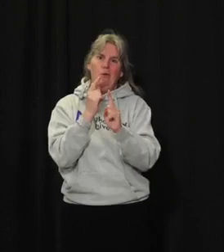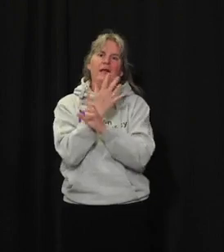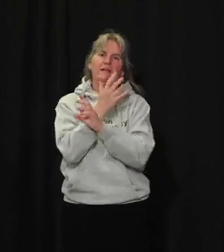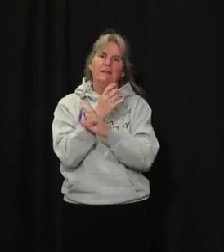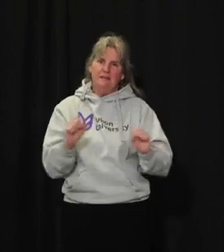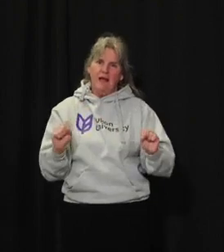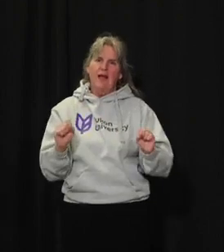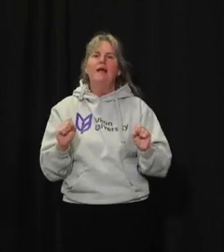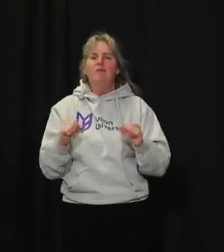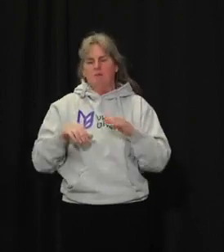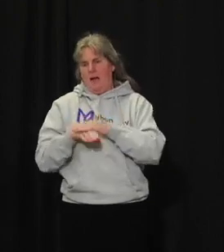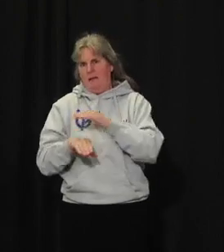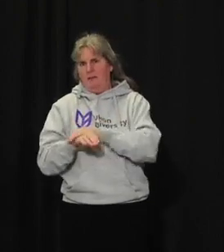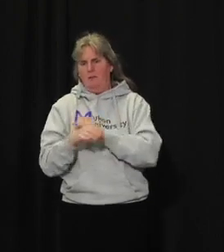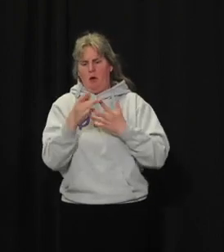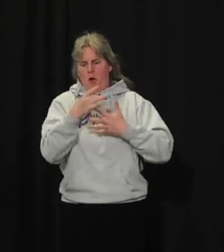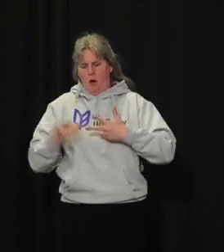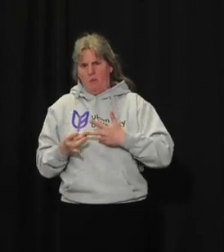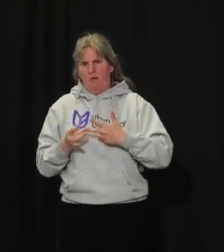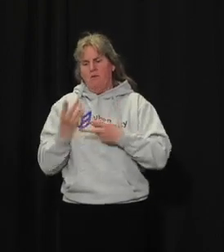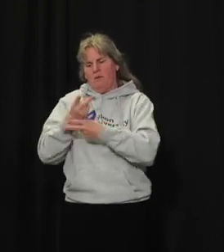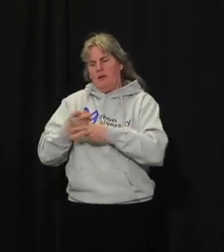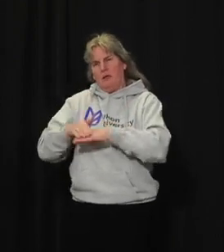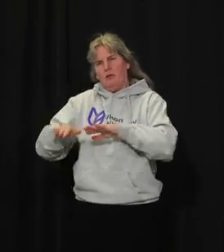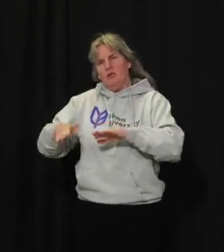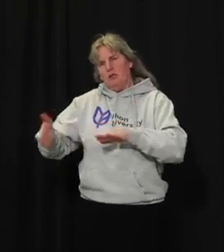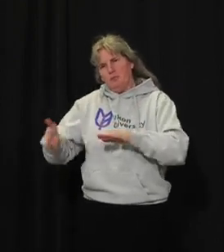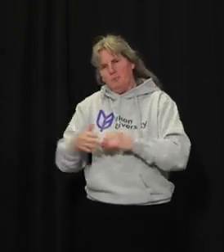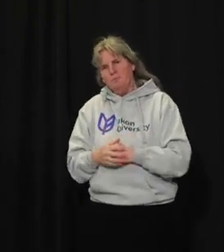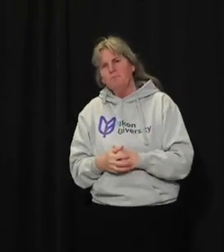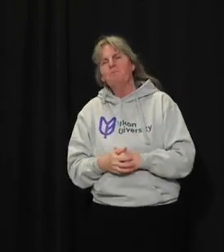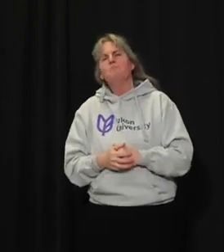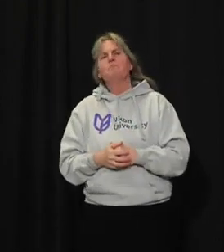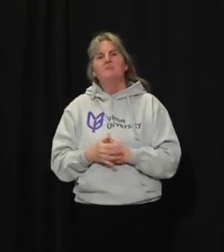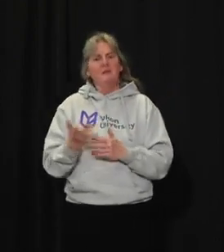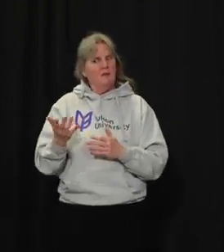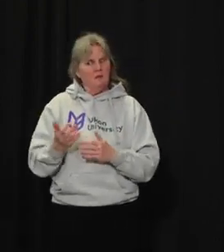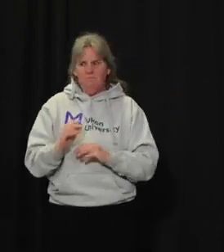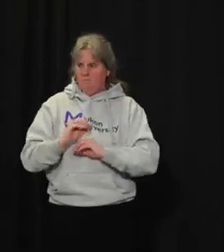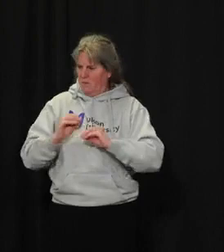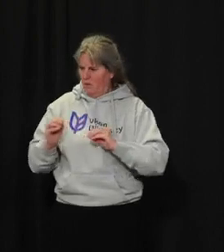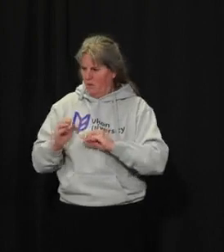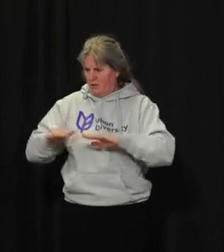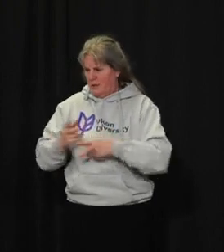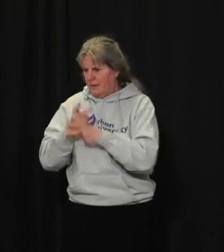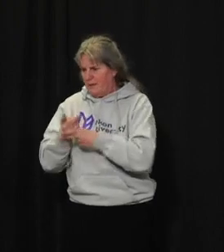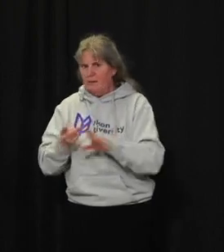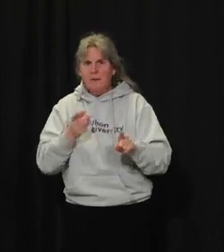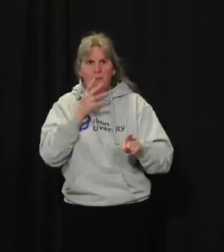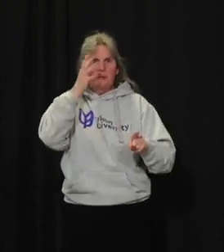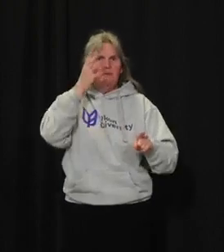need safe, accessible options for childcare services. Without childcare, parents